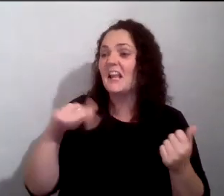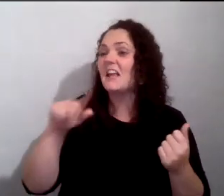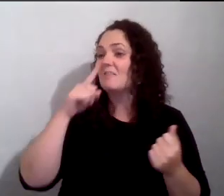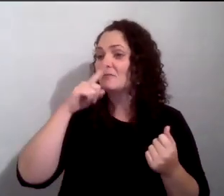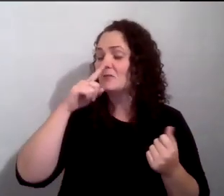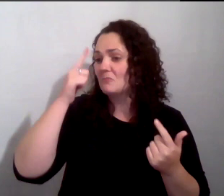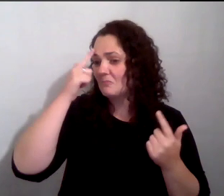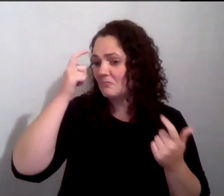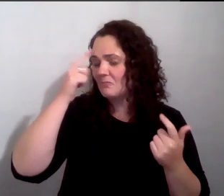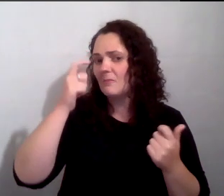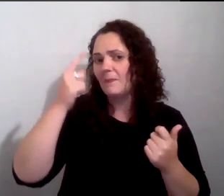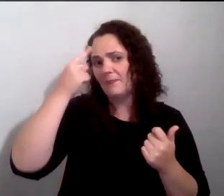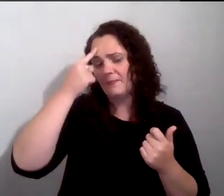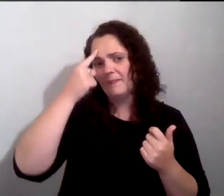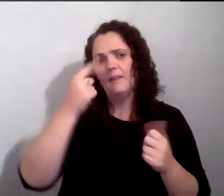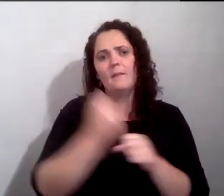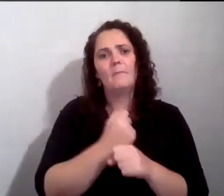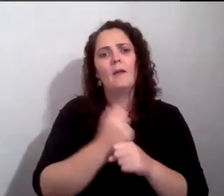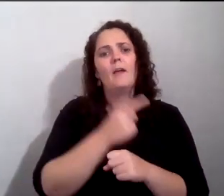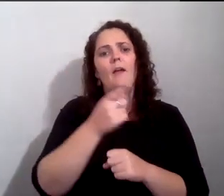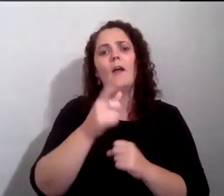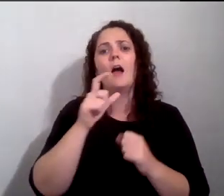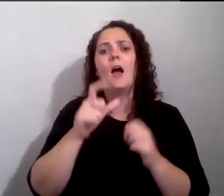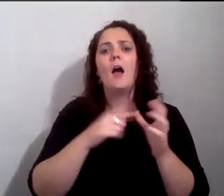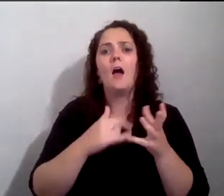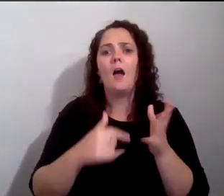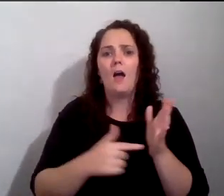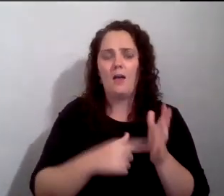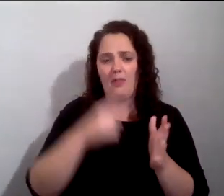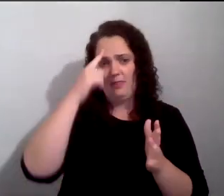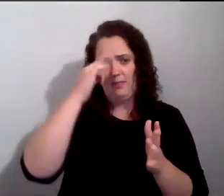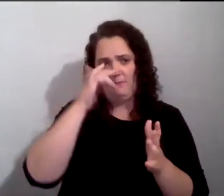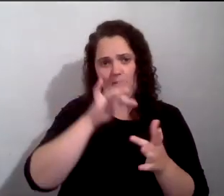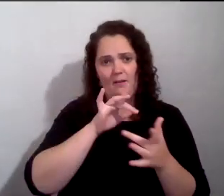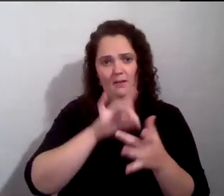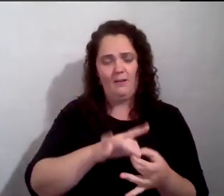this casting of the olympian might have coincided with the 1956